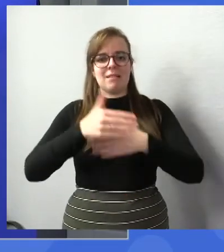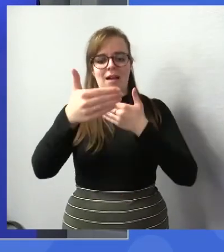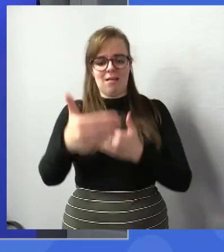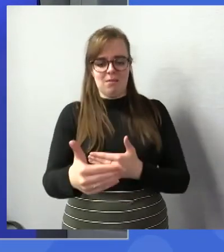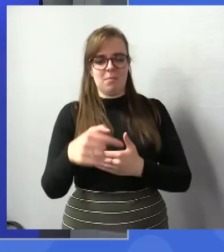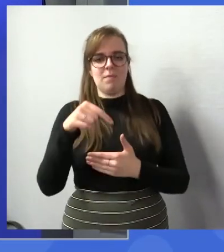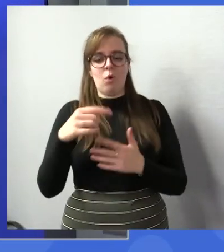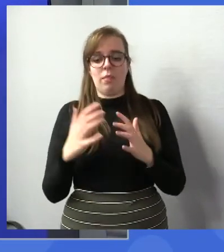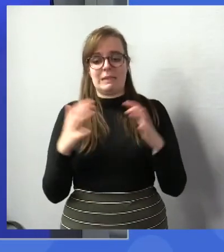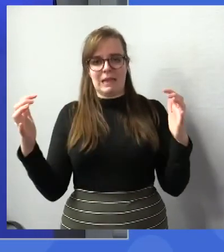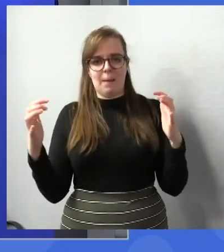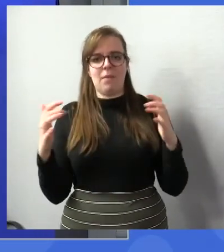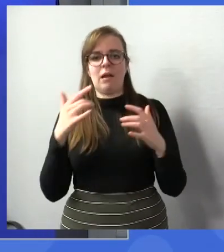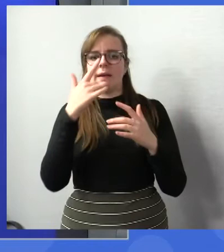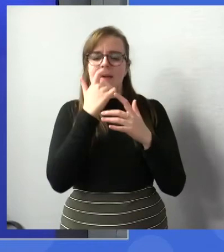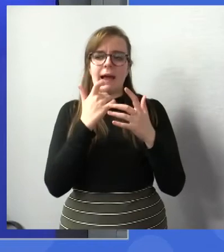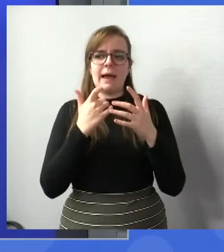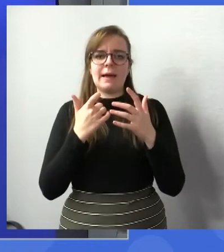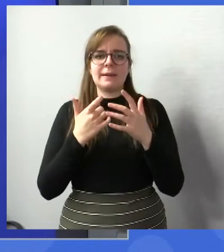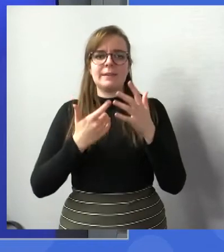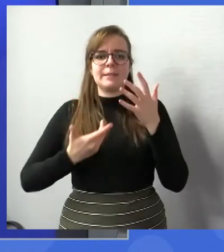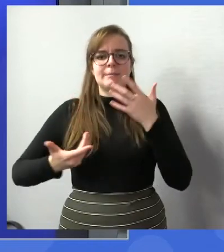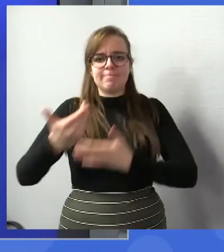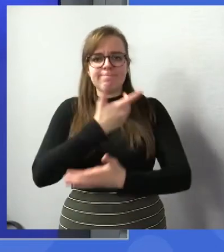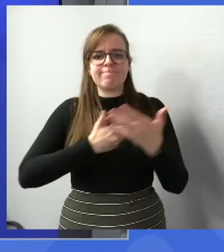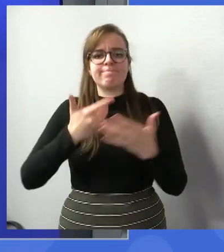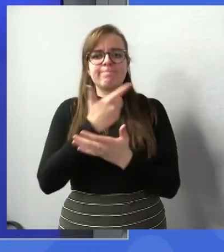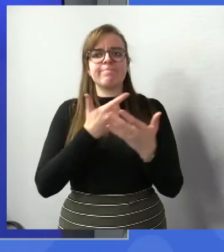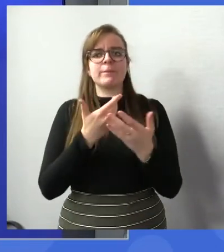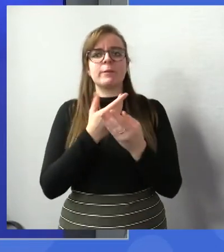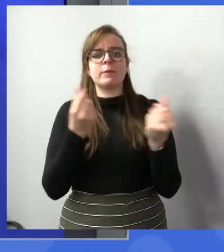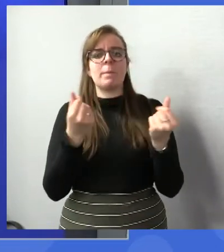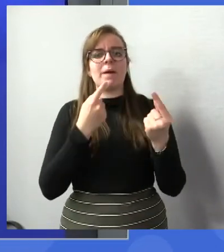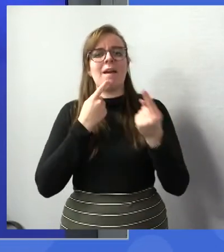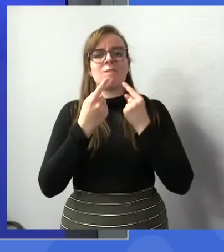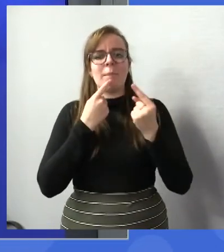potentially chew over some nuanced information or bring things back to you